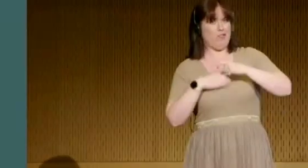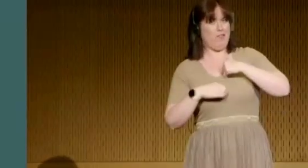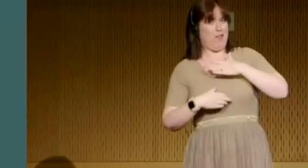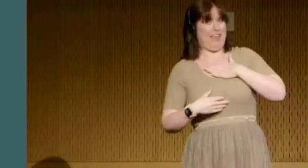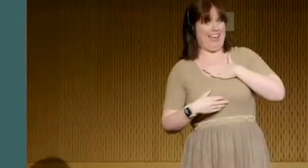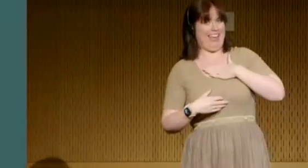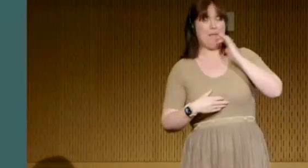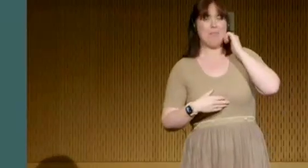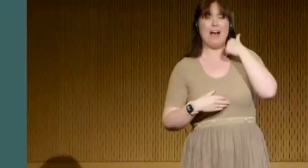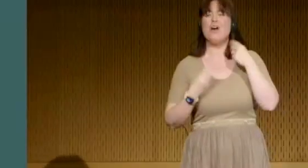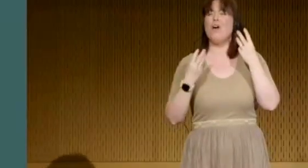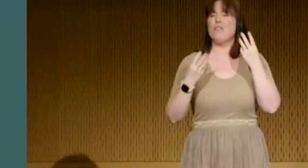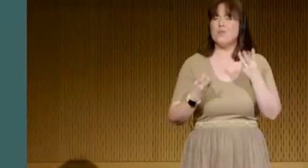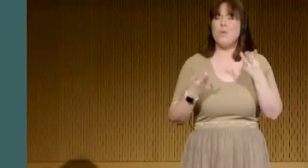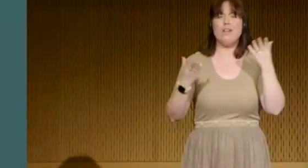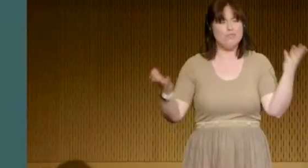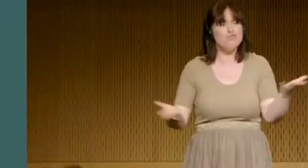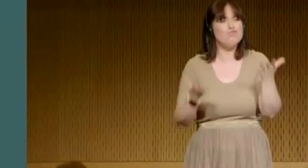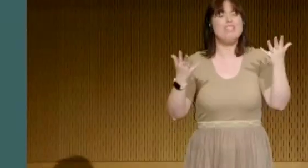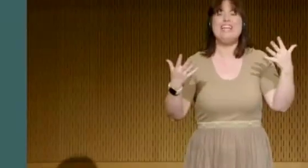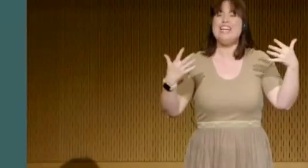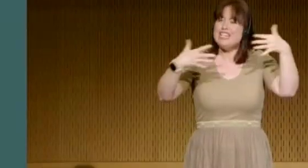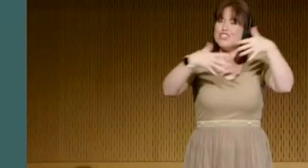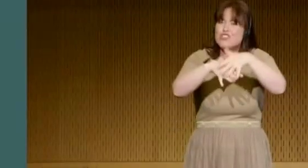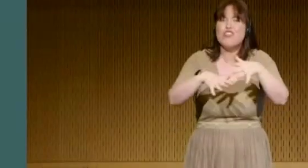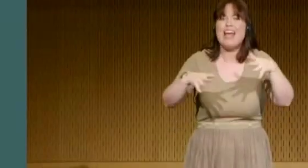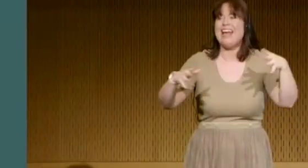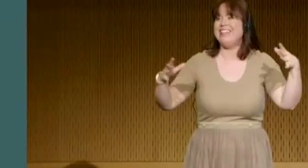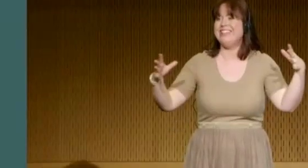you know, we want to integrate, we want to have our students from different backgrounds with each